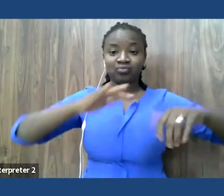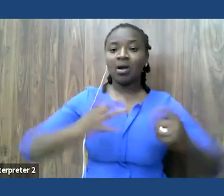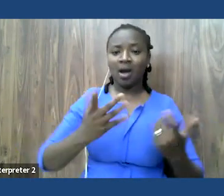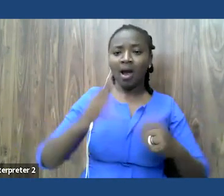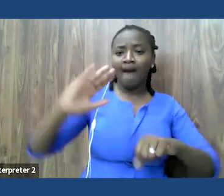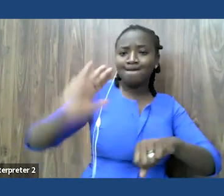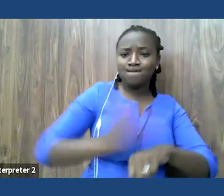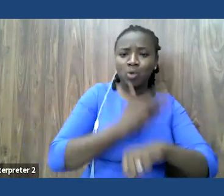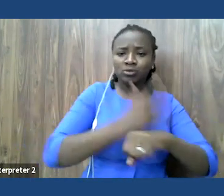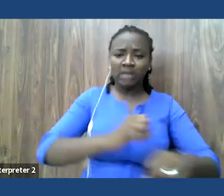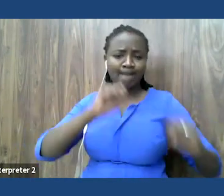for the encore.